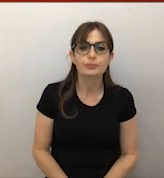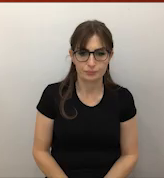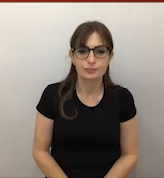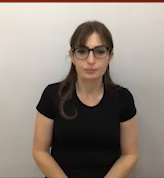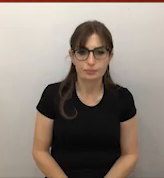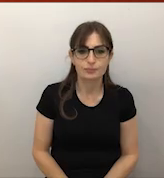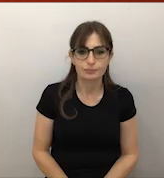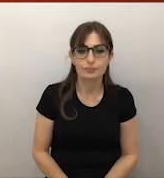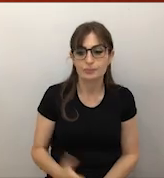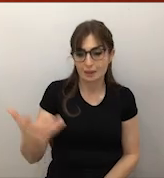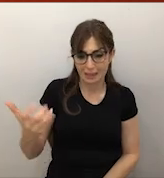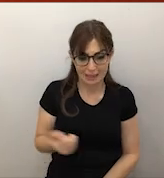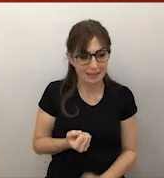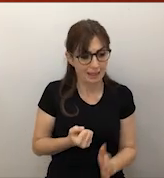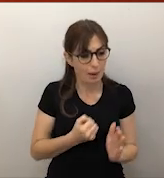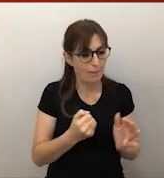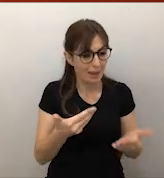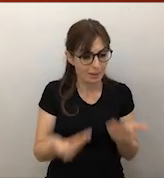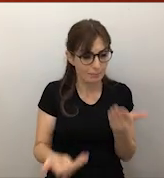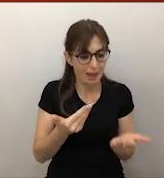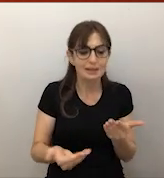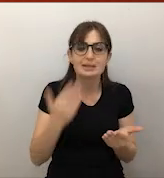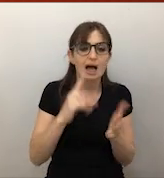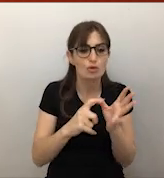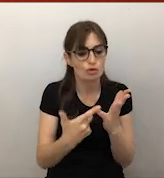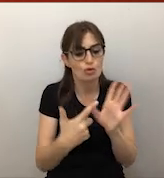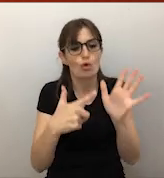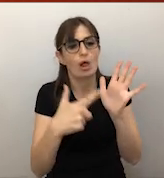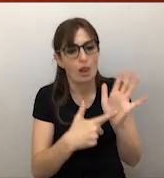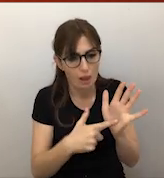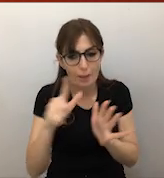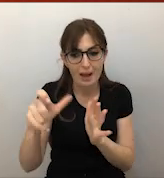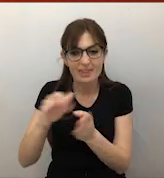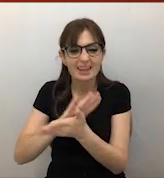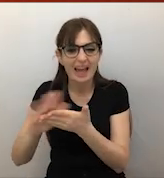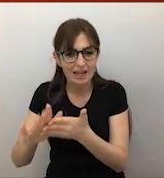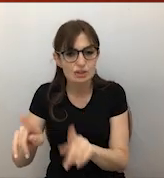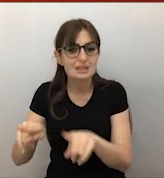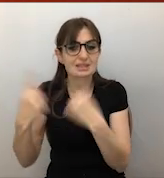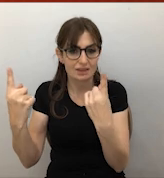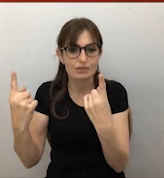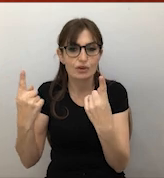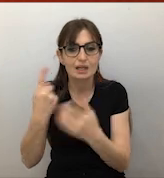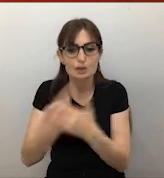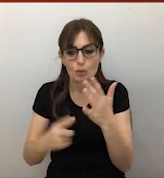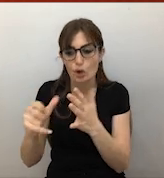The income statement and balance sheet are prepared on an accruals basis, but the cashflow statement is prepared on a cash basis.